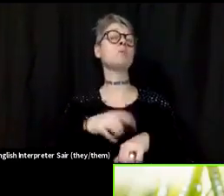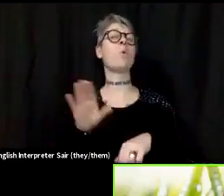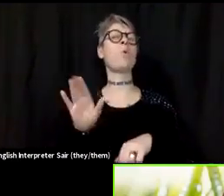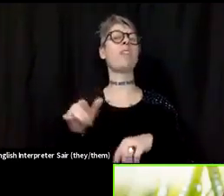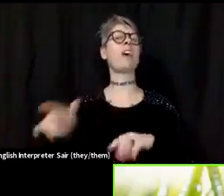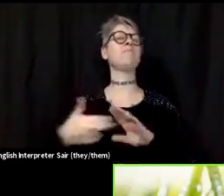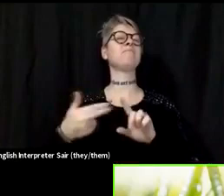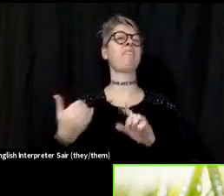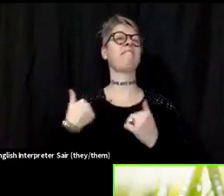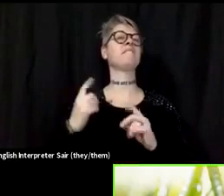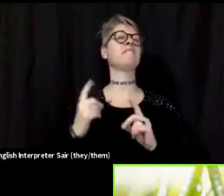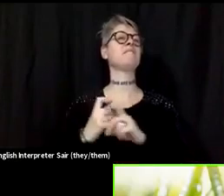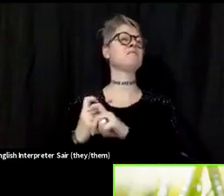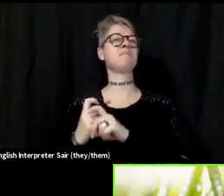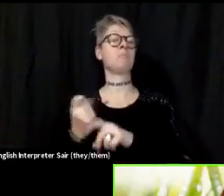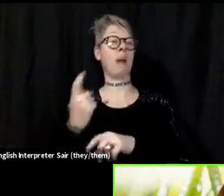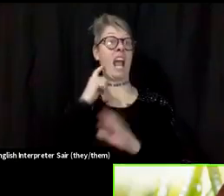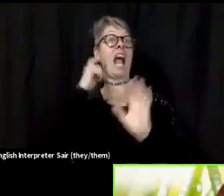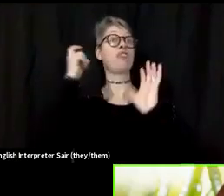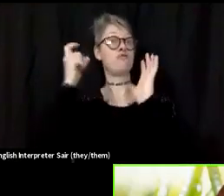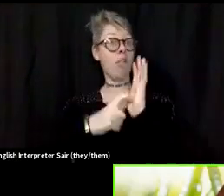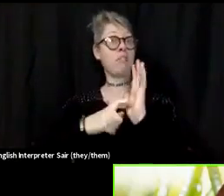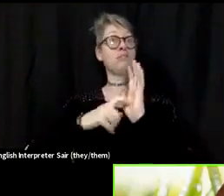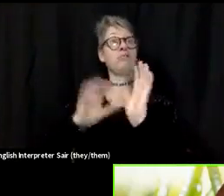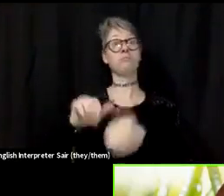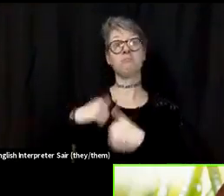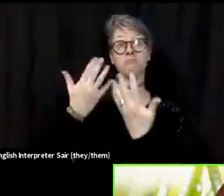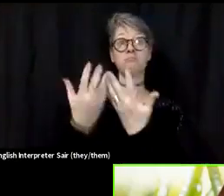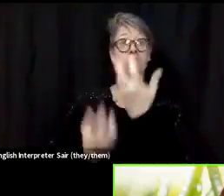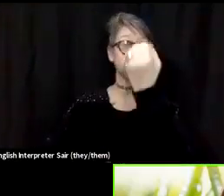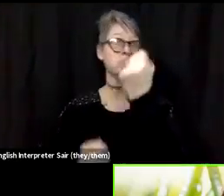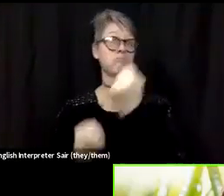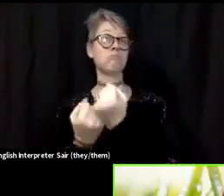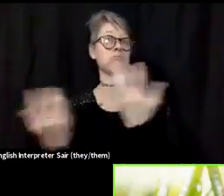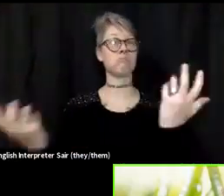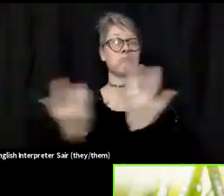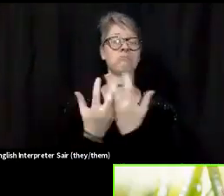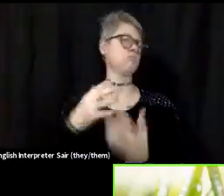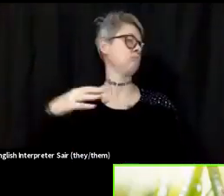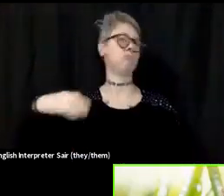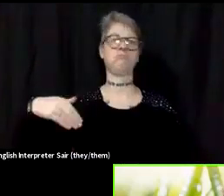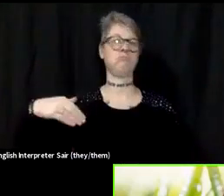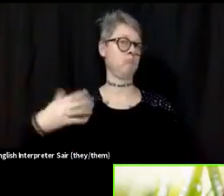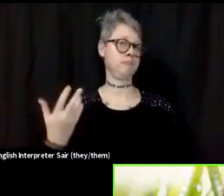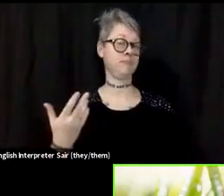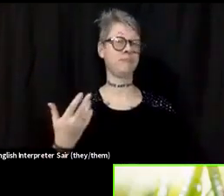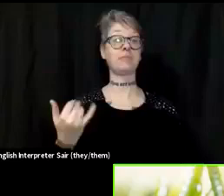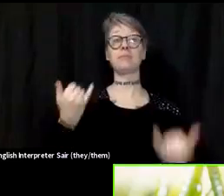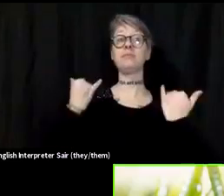times. It was not properly was not properly acknowledged.